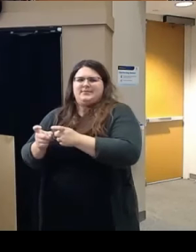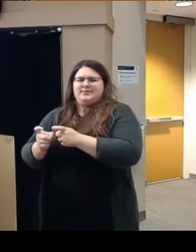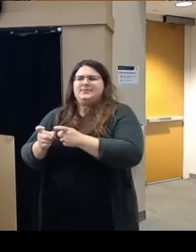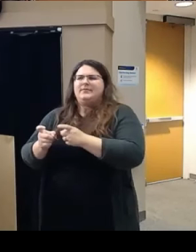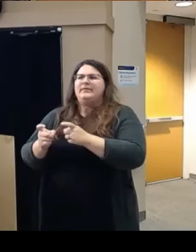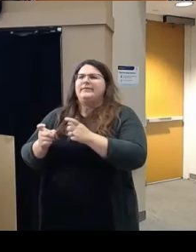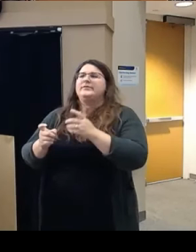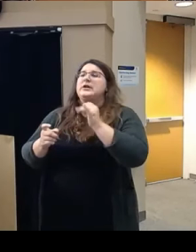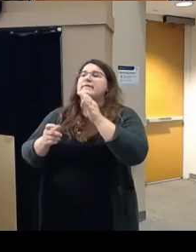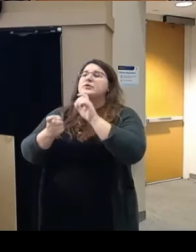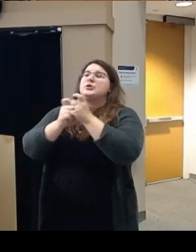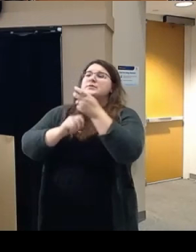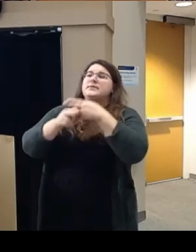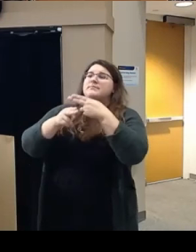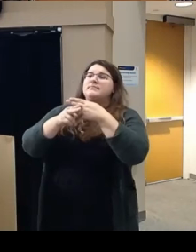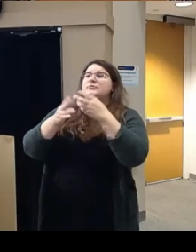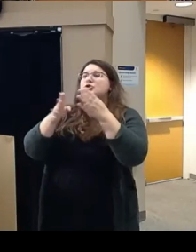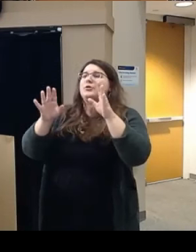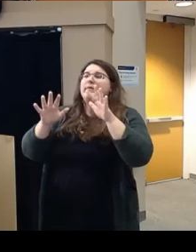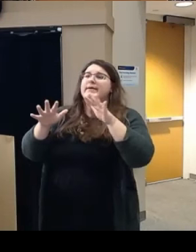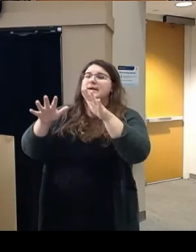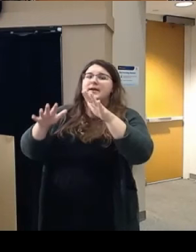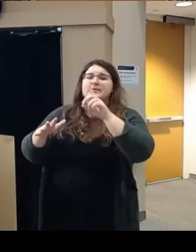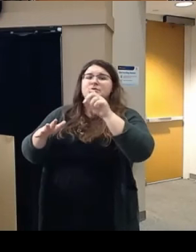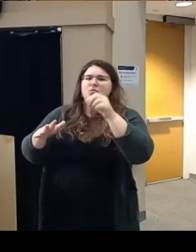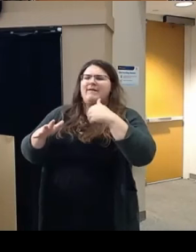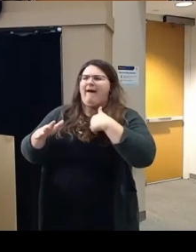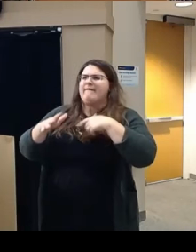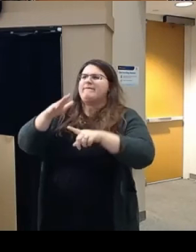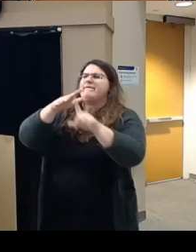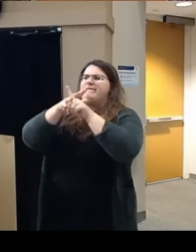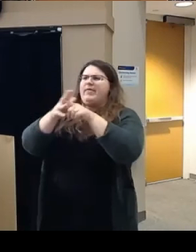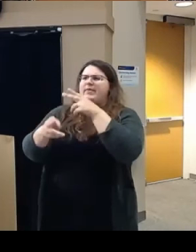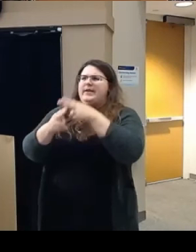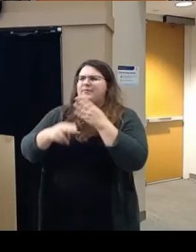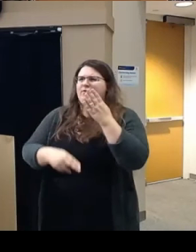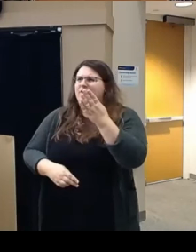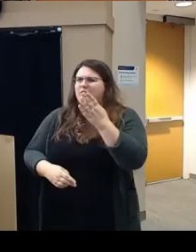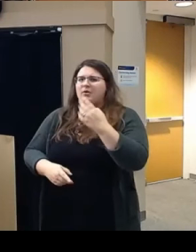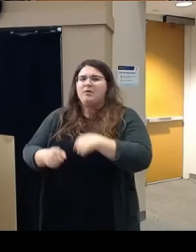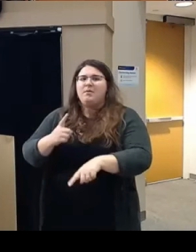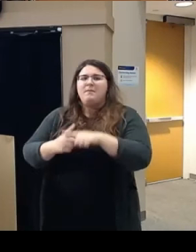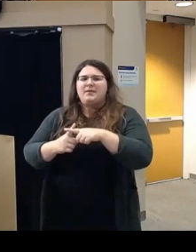disorder um and we have that test description piece here and it has the start and end dates